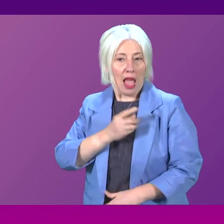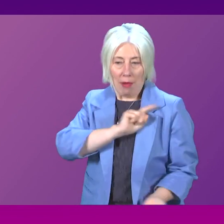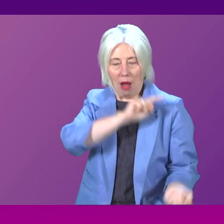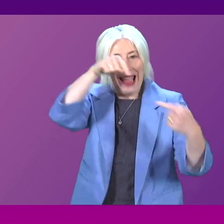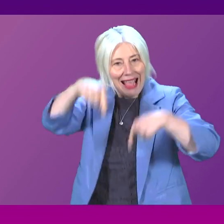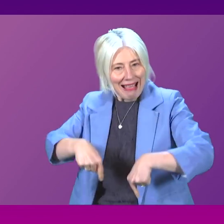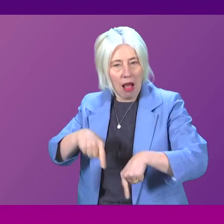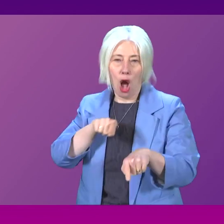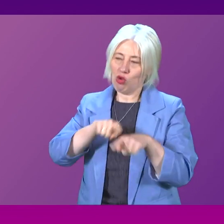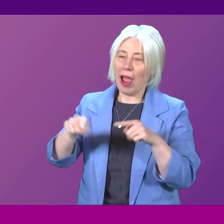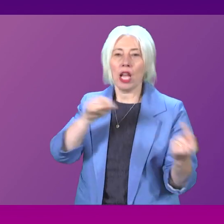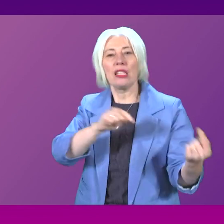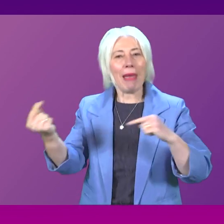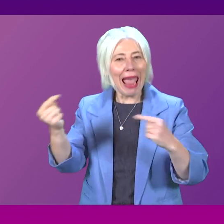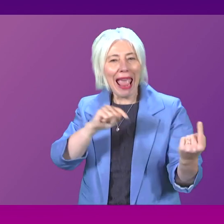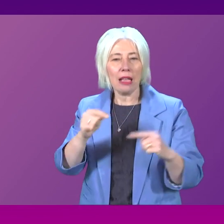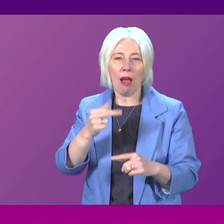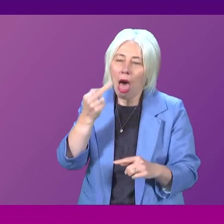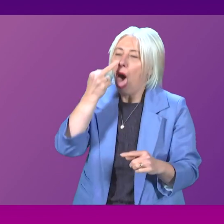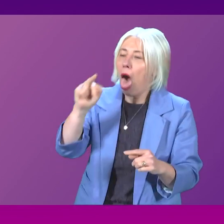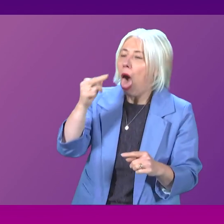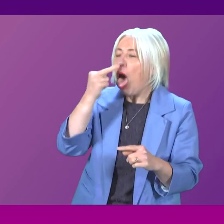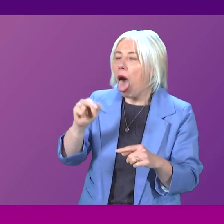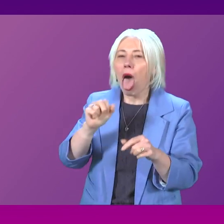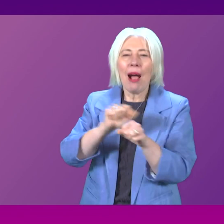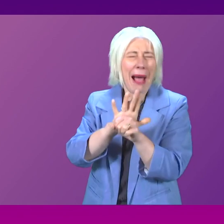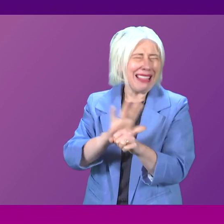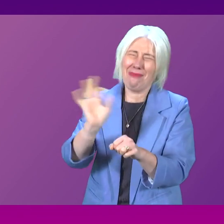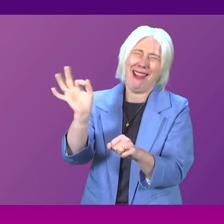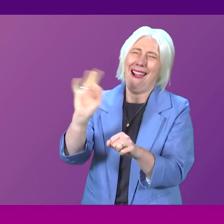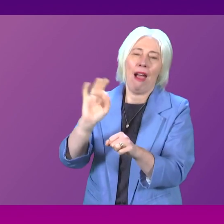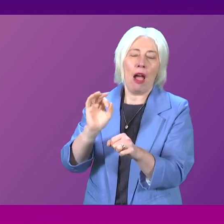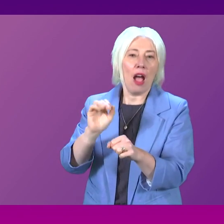debate the NHS and pretend that the pandemic did not happen and is not one of the main